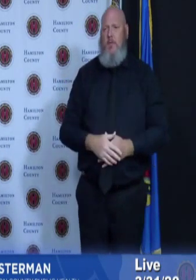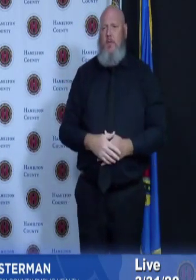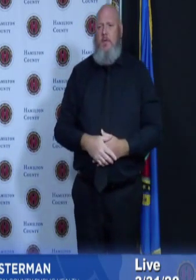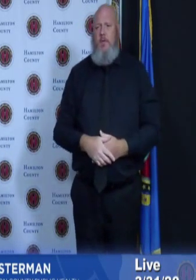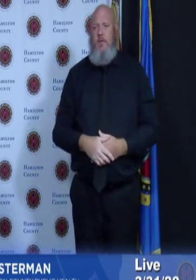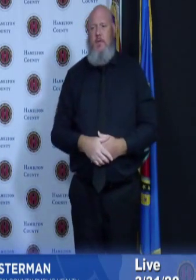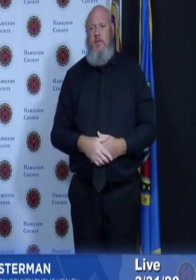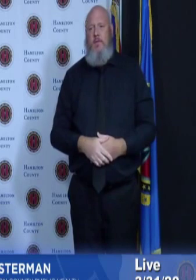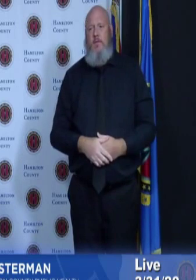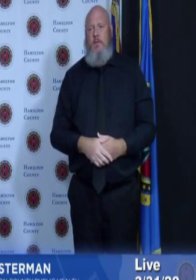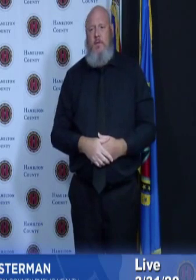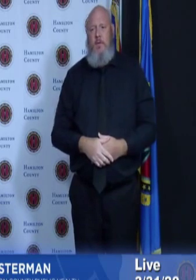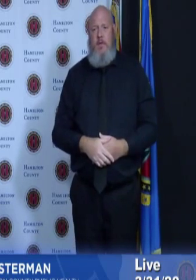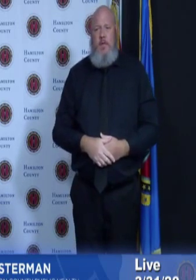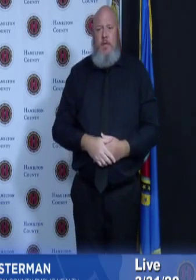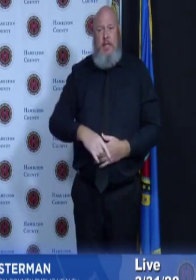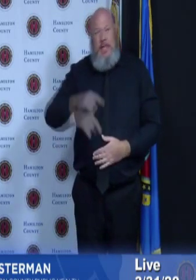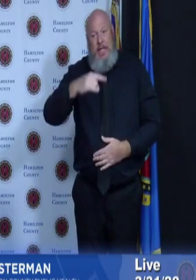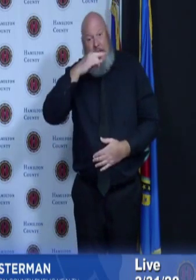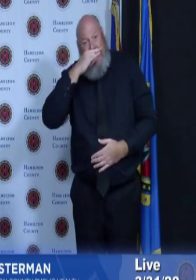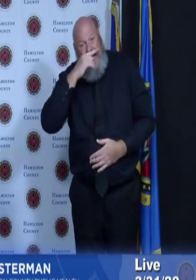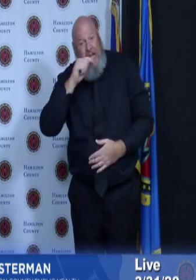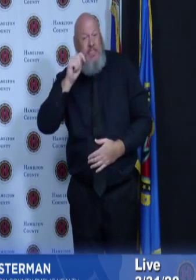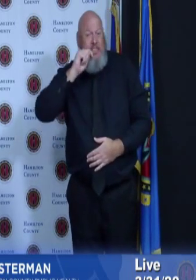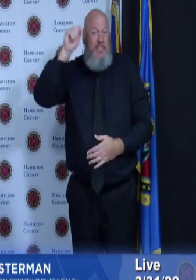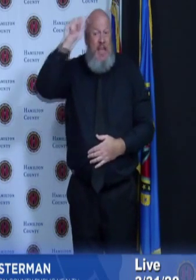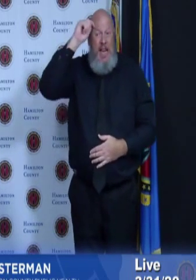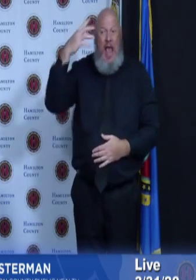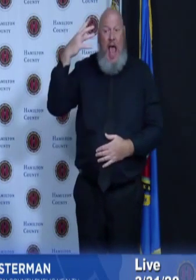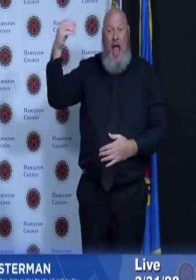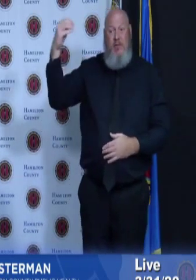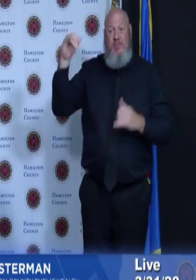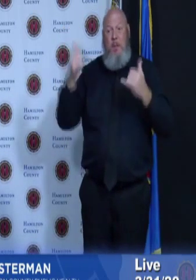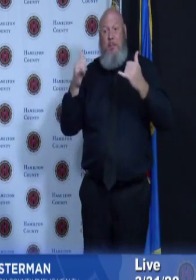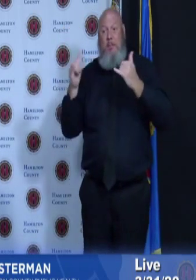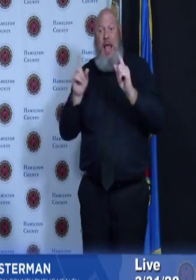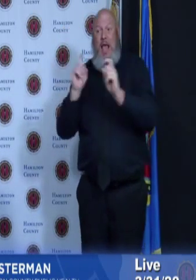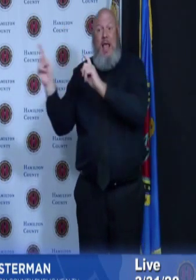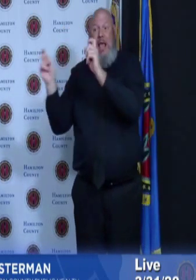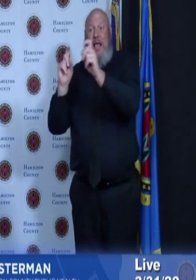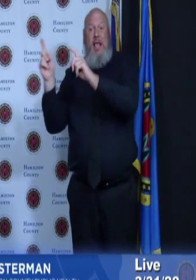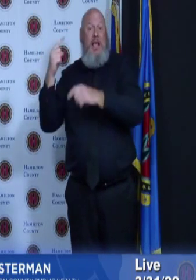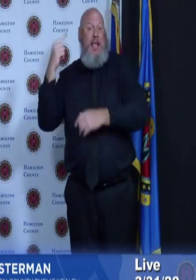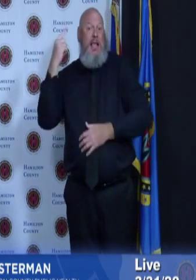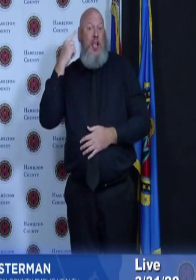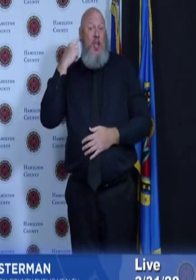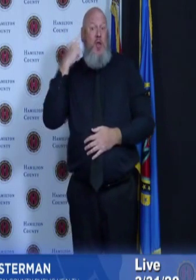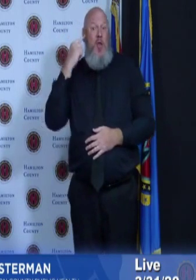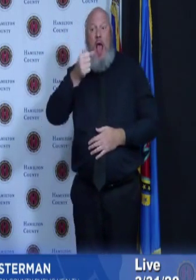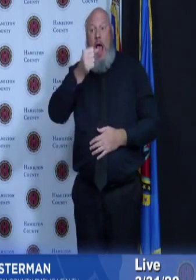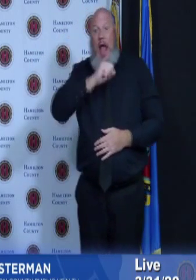providing food you need to keep an eye on your kids and make sure their social distancing in line if your kids are going to the art we need to talk to our